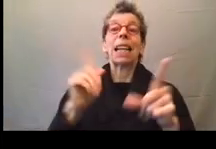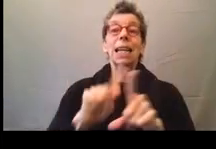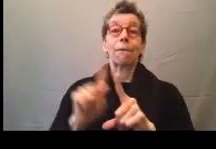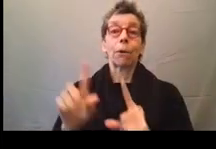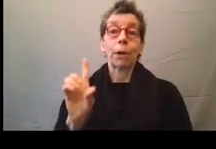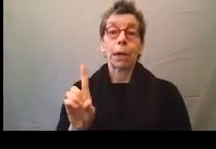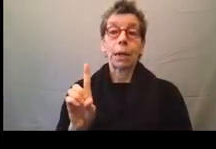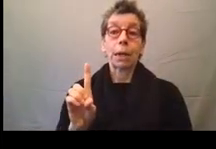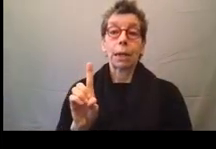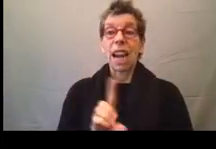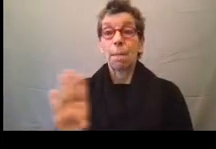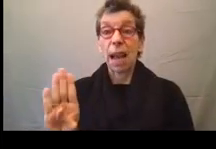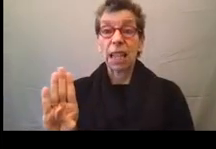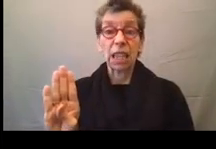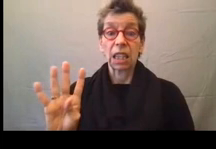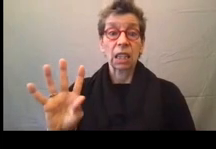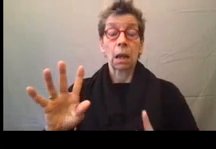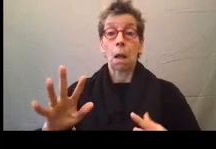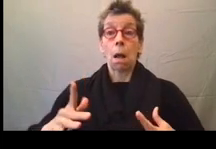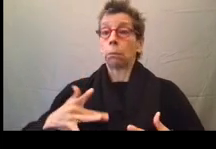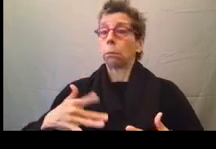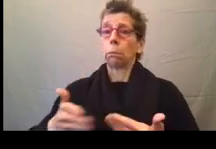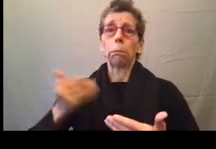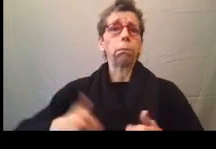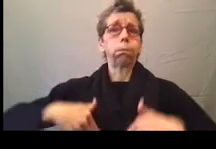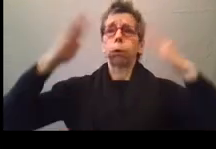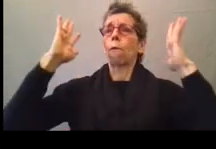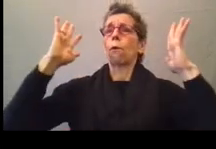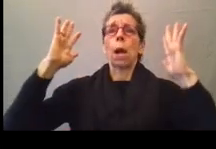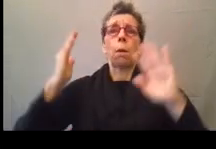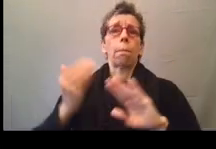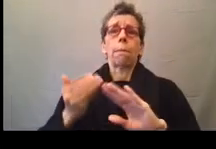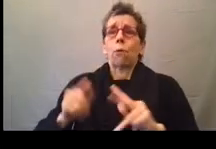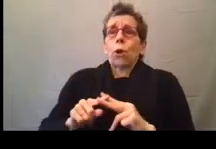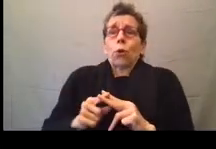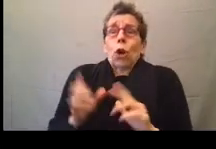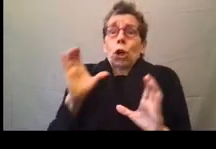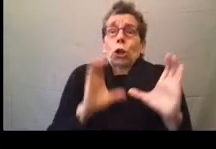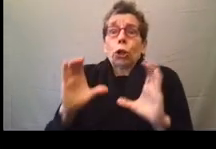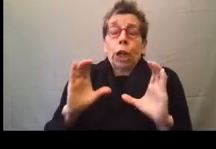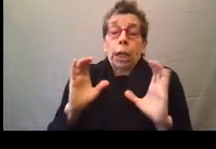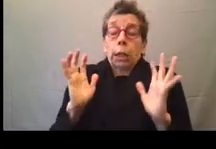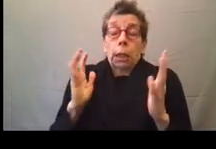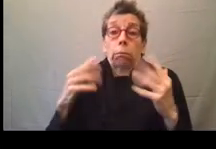that someone, a potential candidate, may get overwhelmed before they even start. Our ability